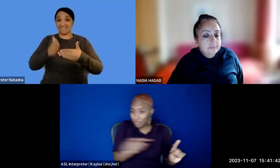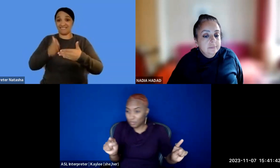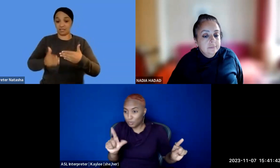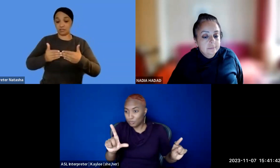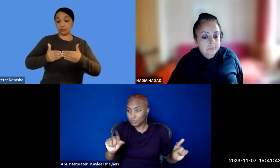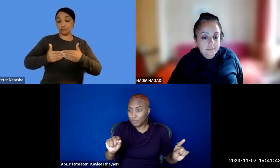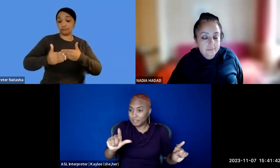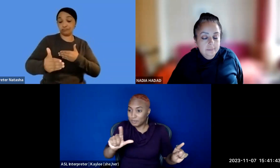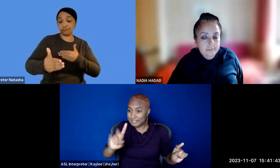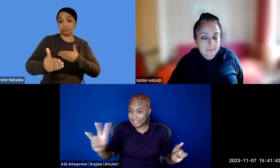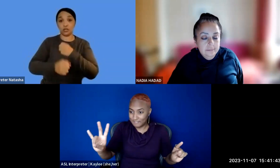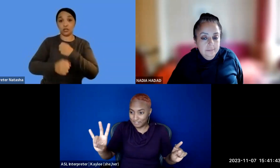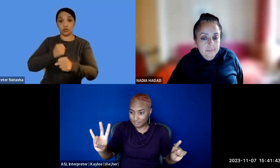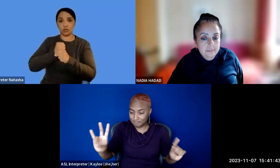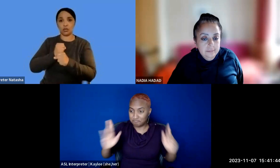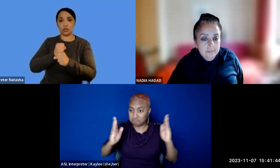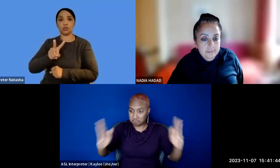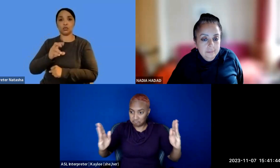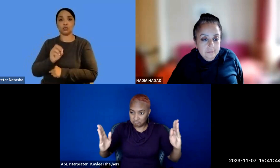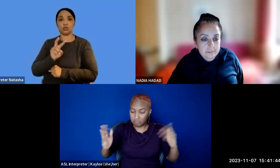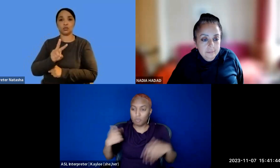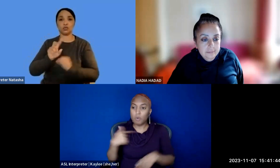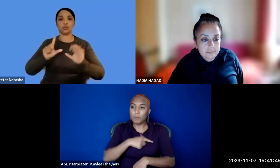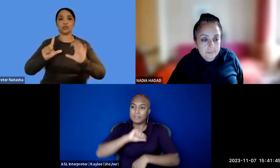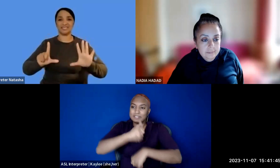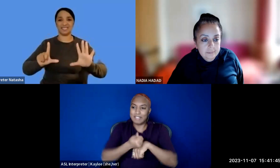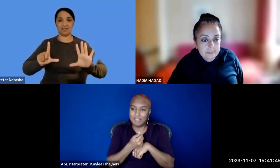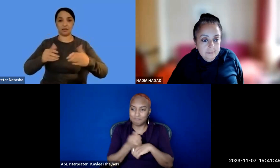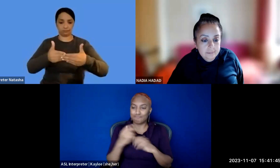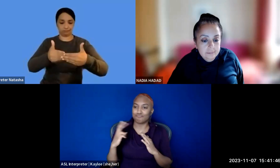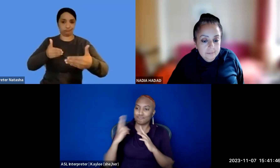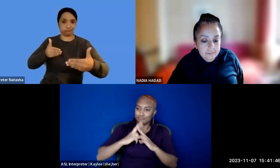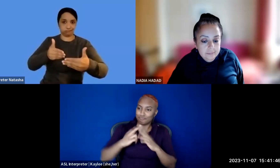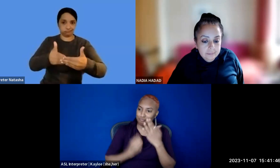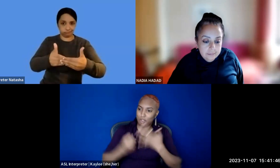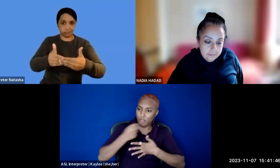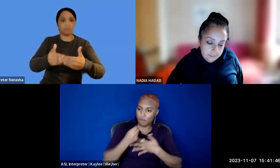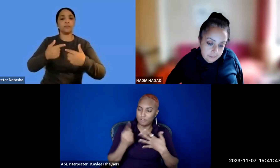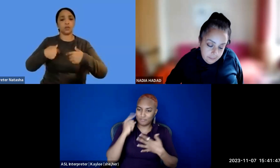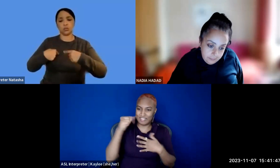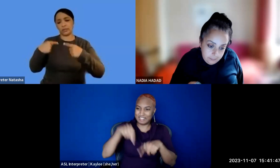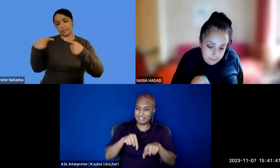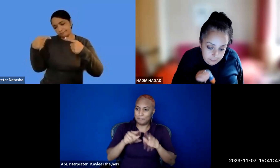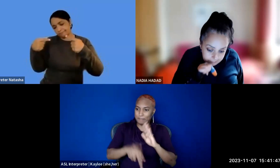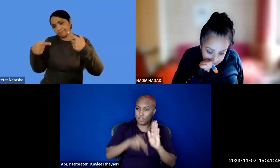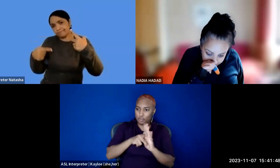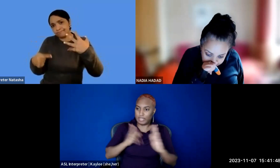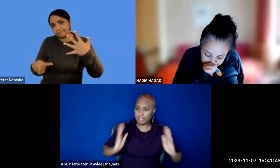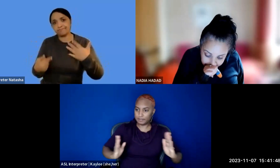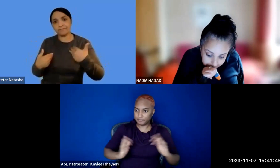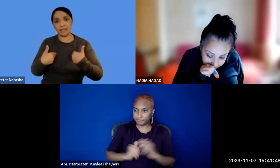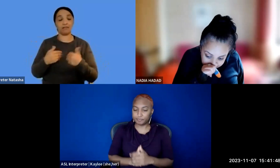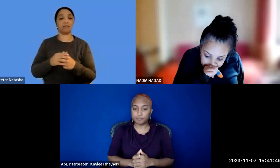and we set priorities for this period. At the moment, they are first working with youth,